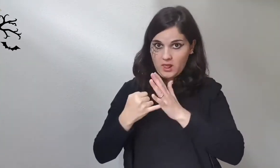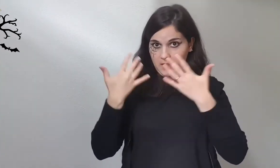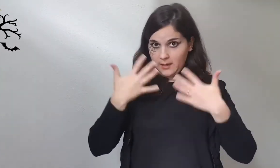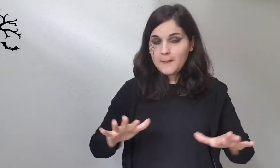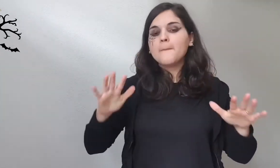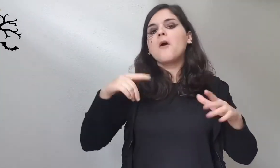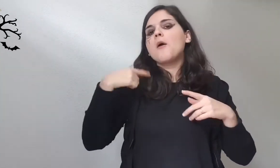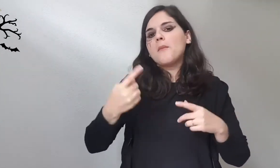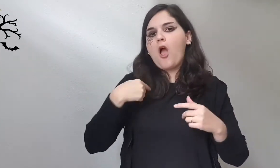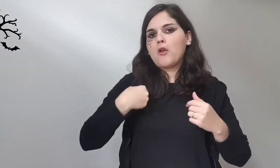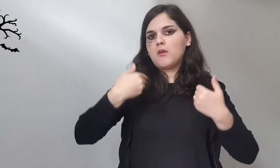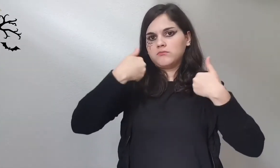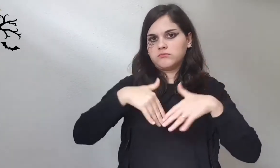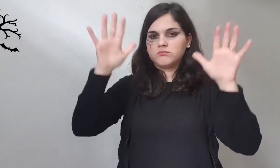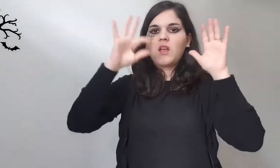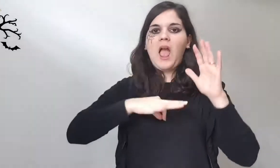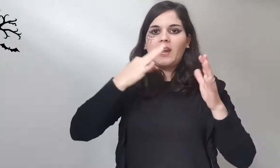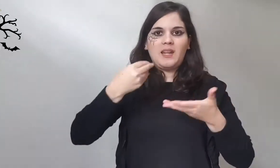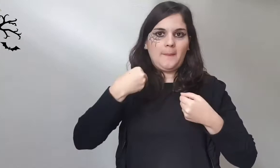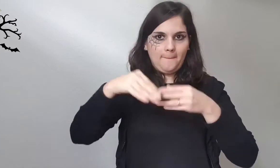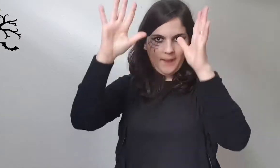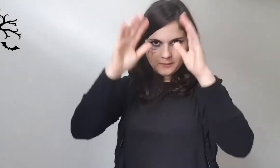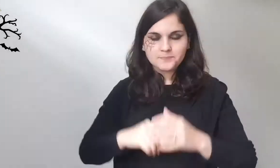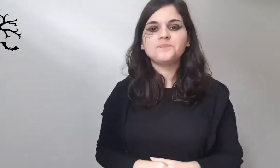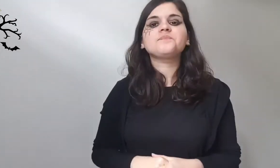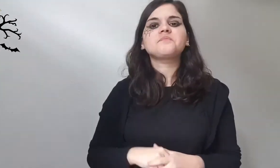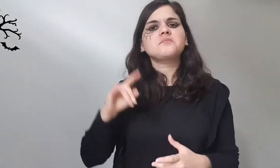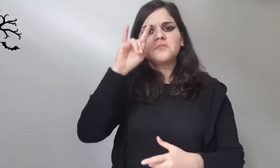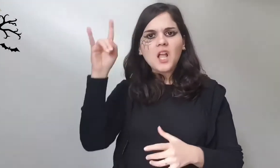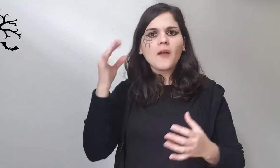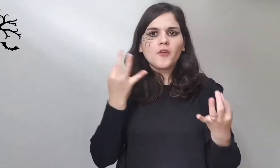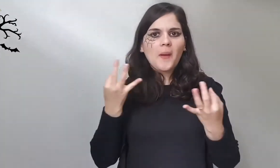ensuring to sell him the soul after drinking.